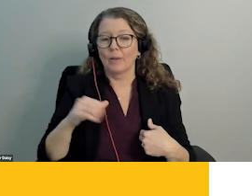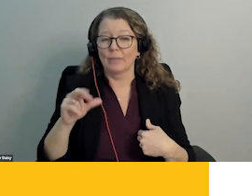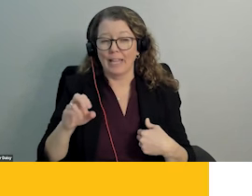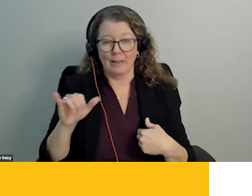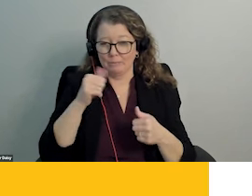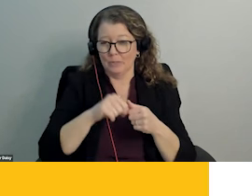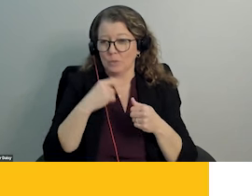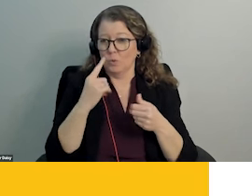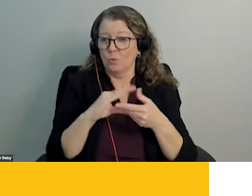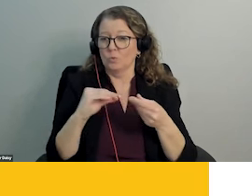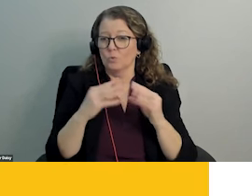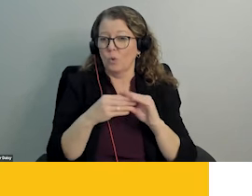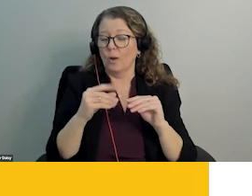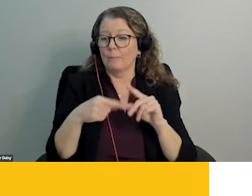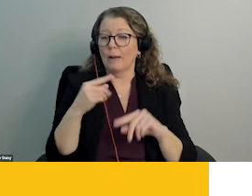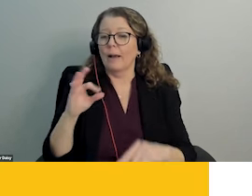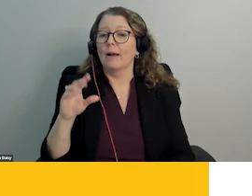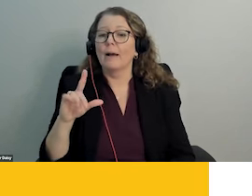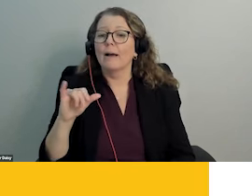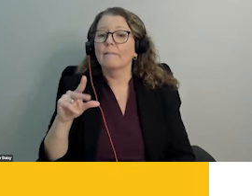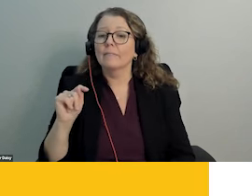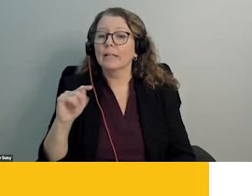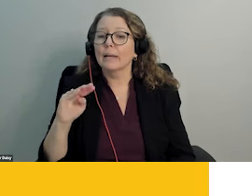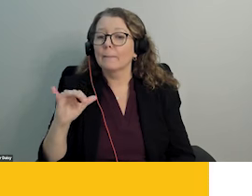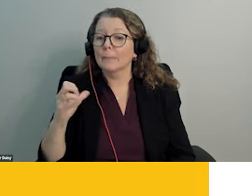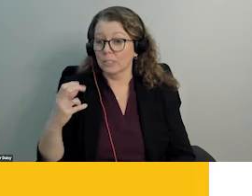we have examples where we have communities